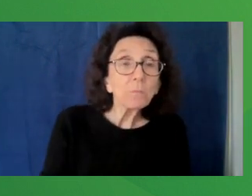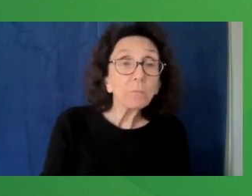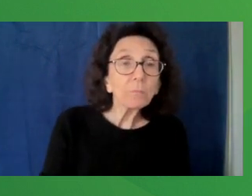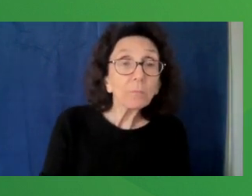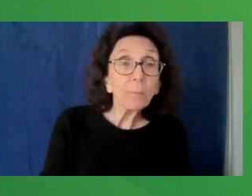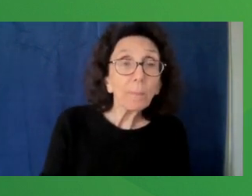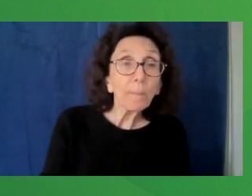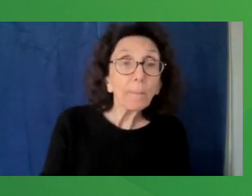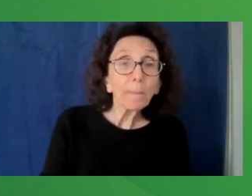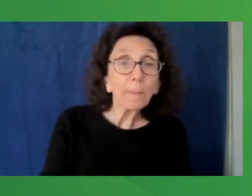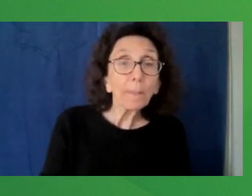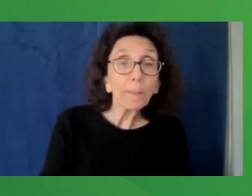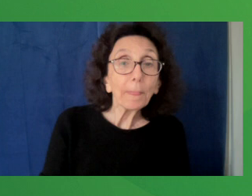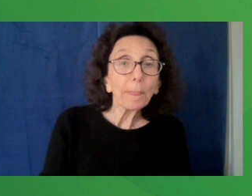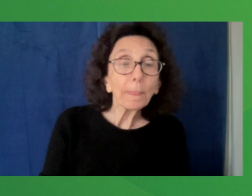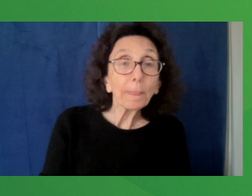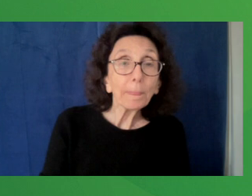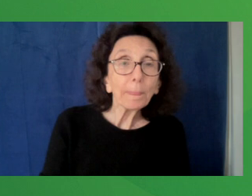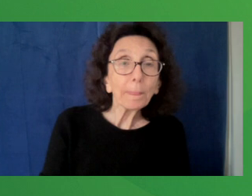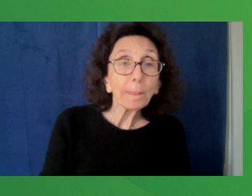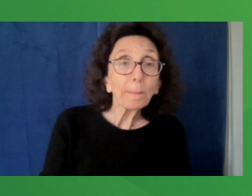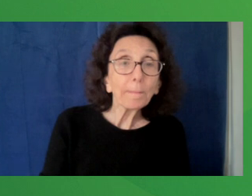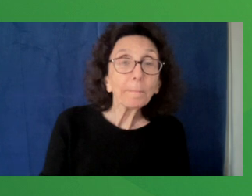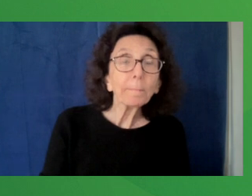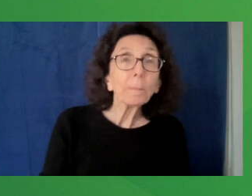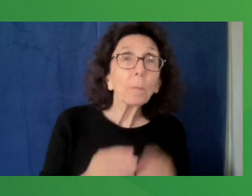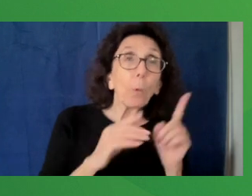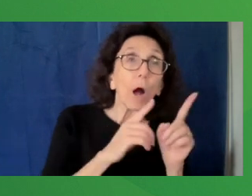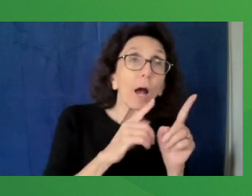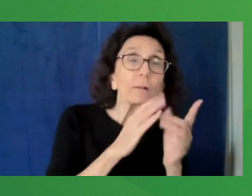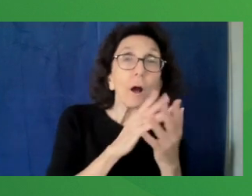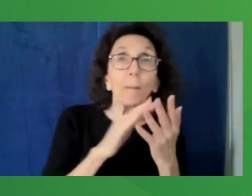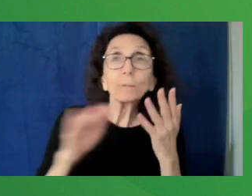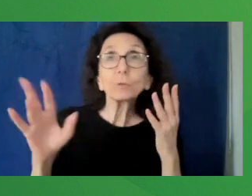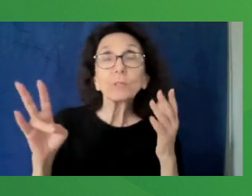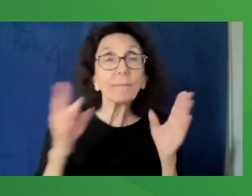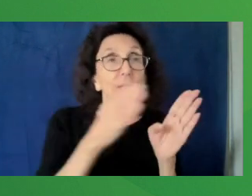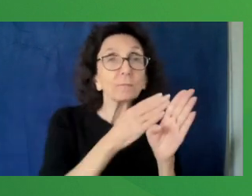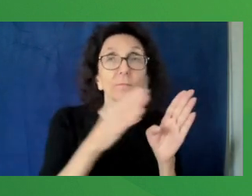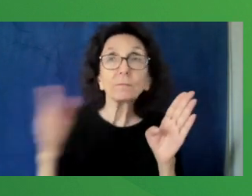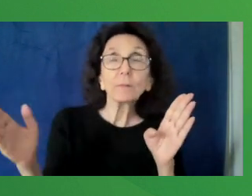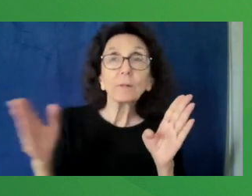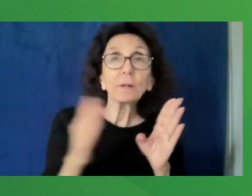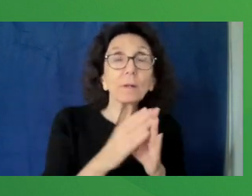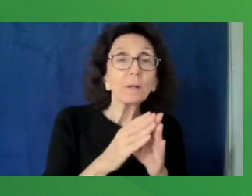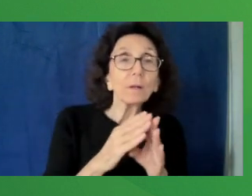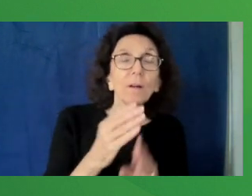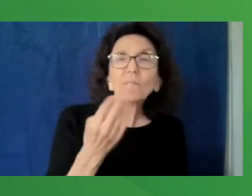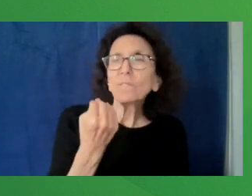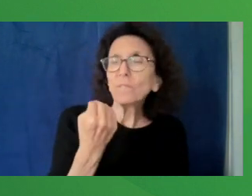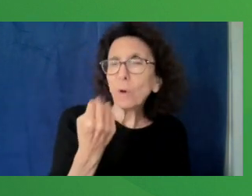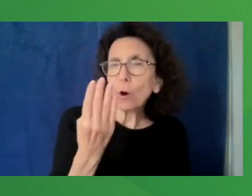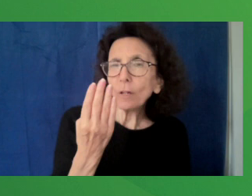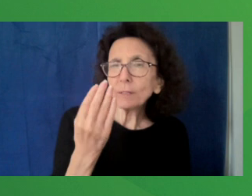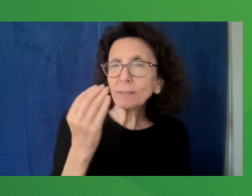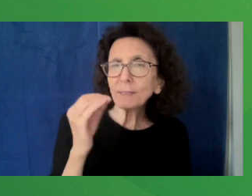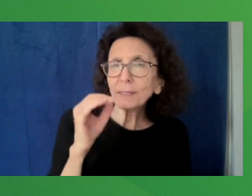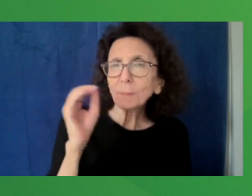in terms, they got to rate it from one star to seven stars. You had a 14% before being